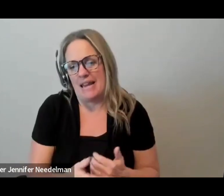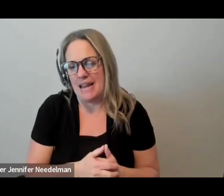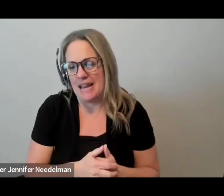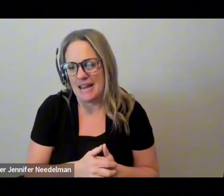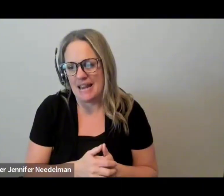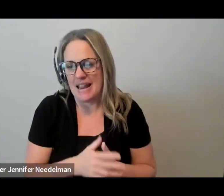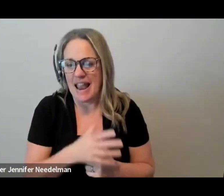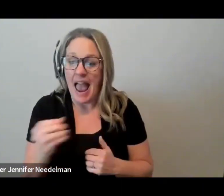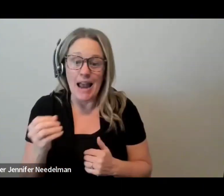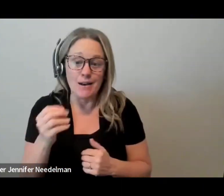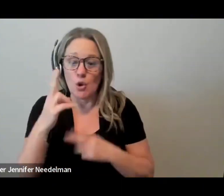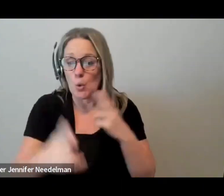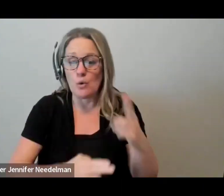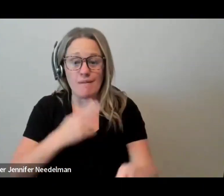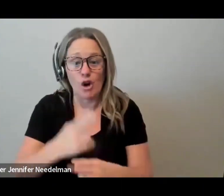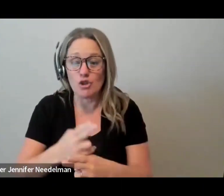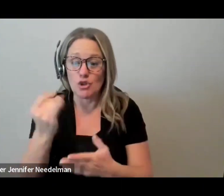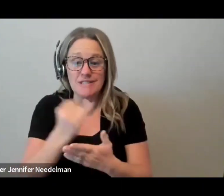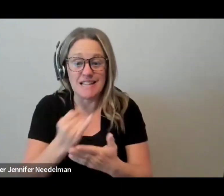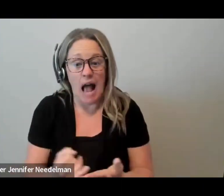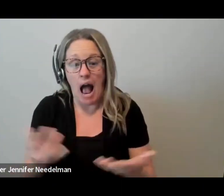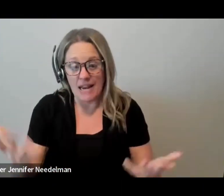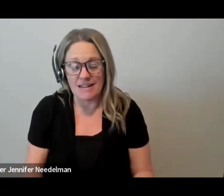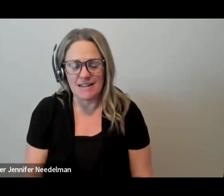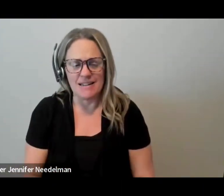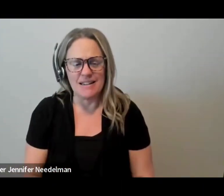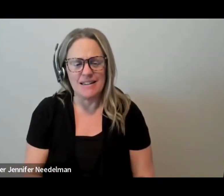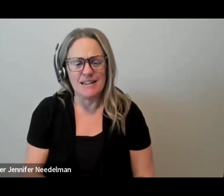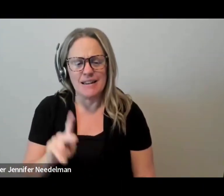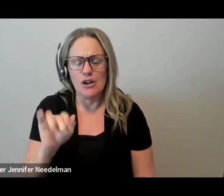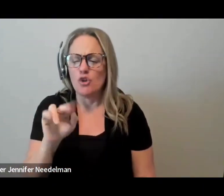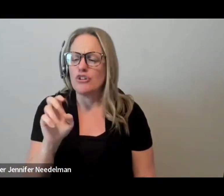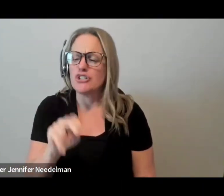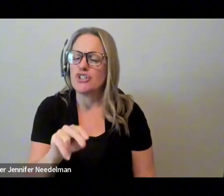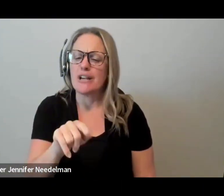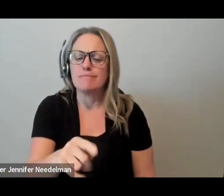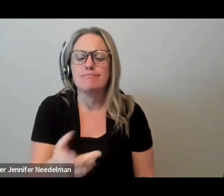universal design practices. Kristian, how about you? What, what's your "why"?